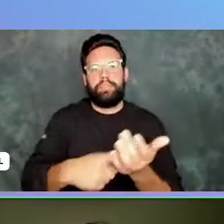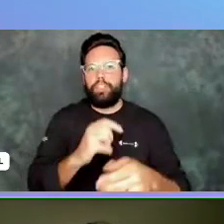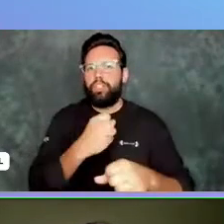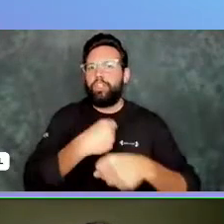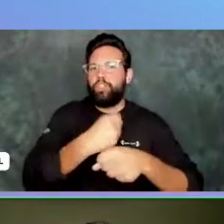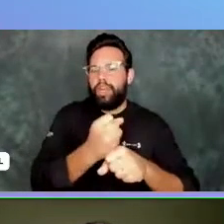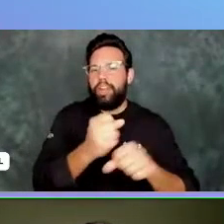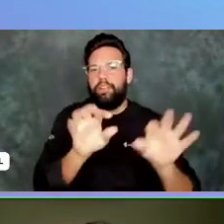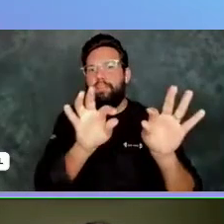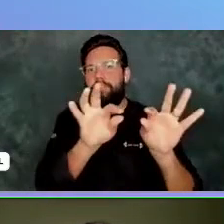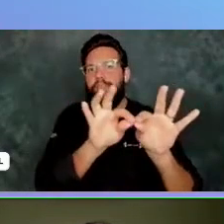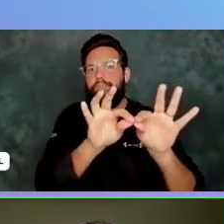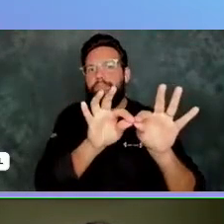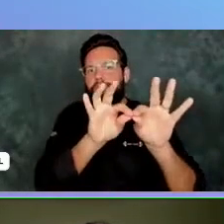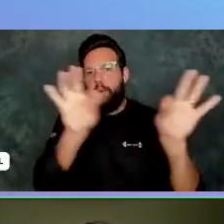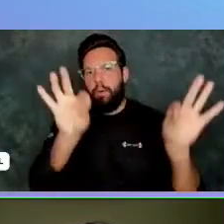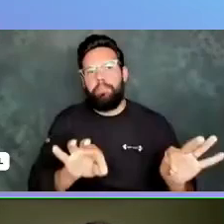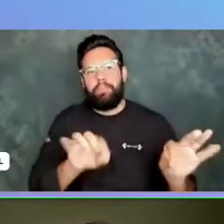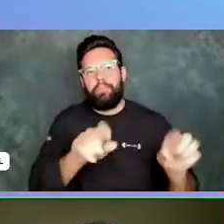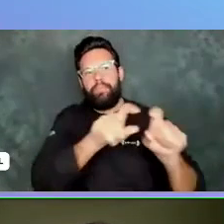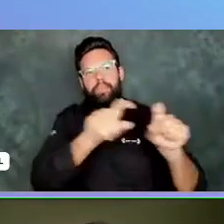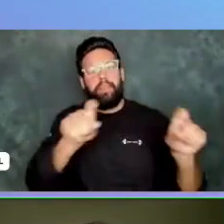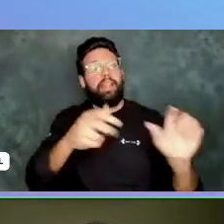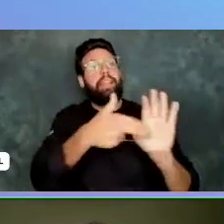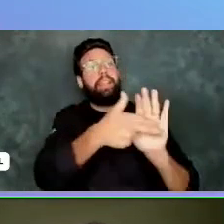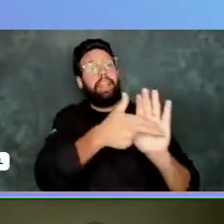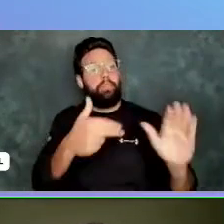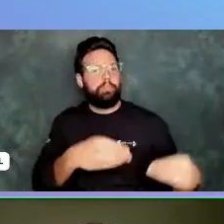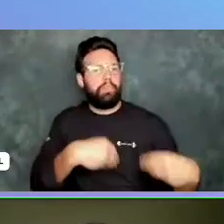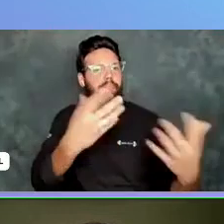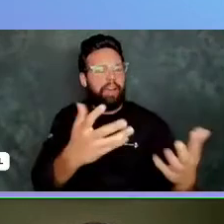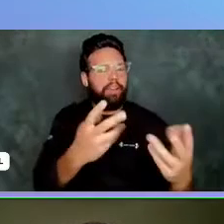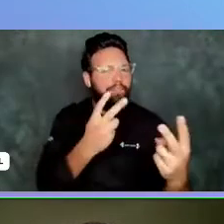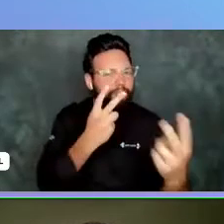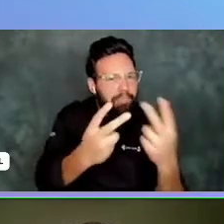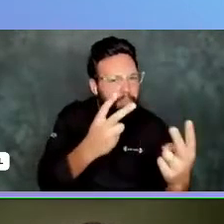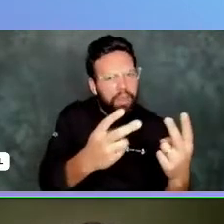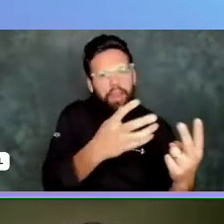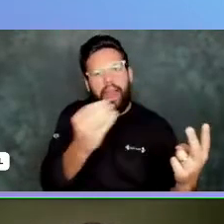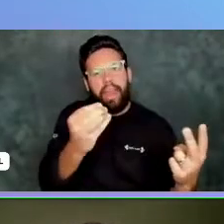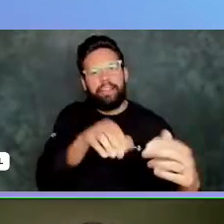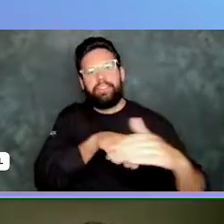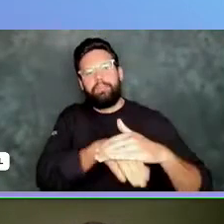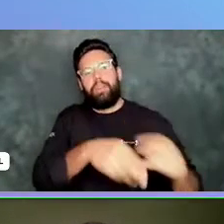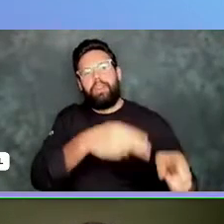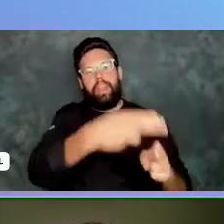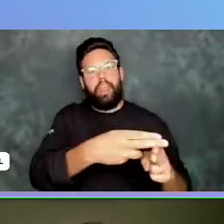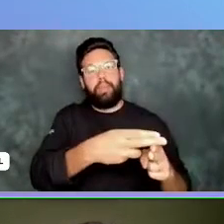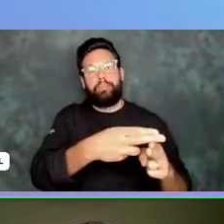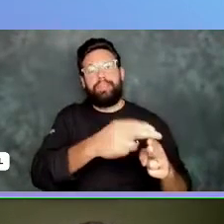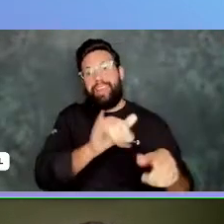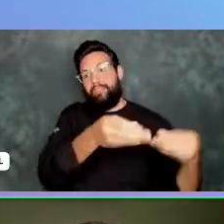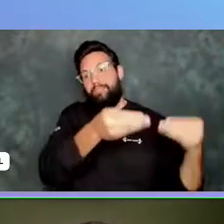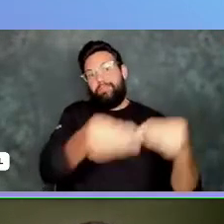too. Alright, so let's get started. First, we'll talk about creating form fields. So labels provide